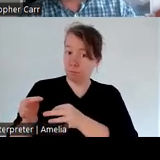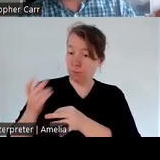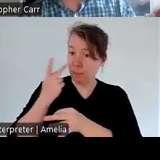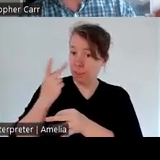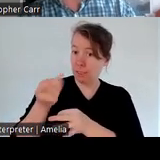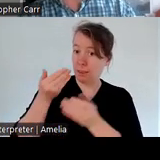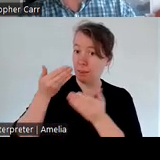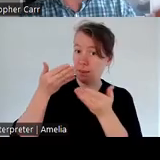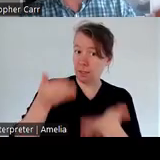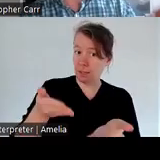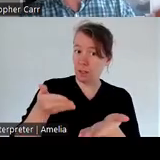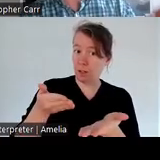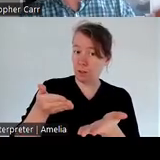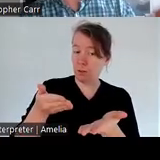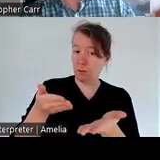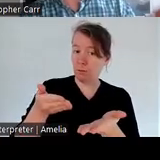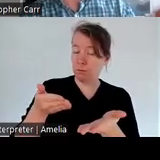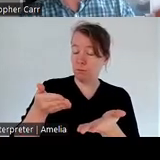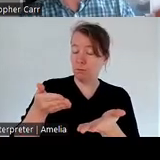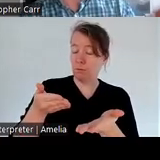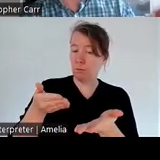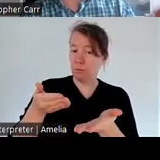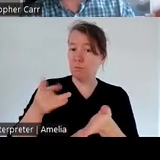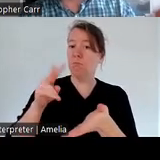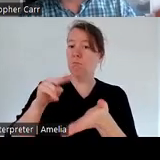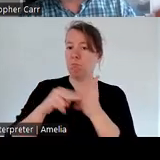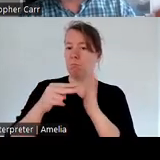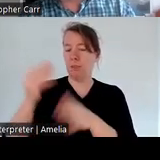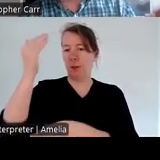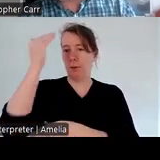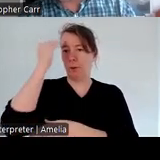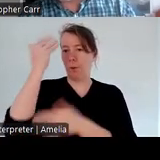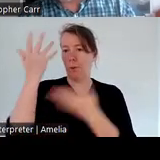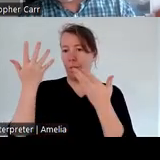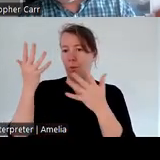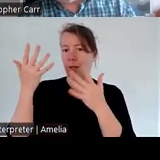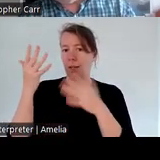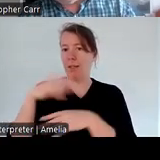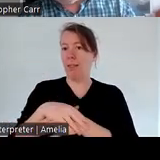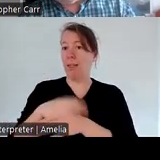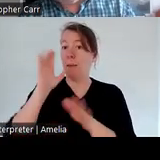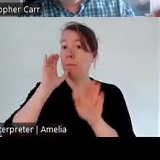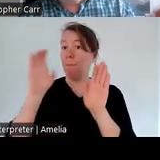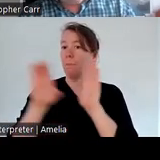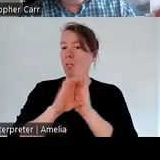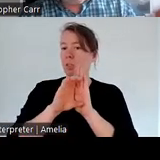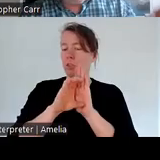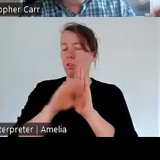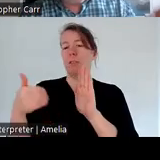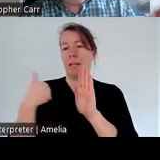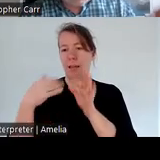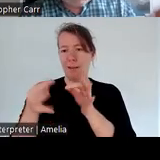list 196, code 14, you know that images have alt-text descriptions. And then similarly,